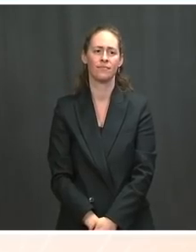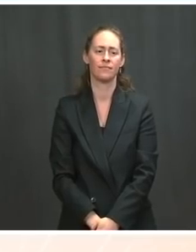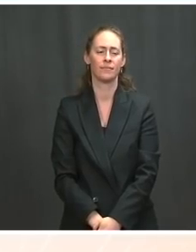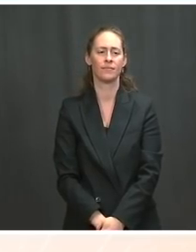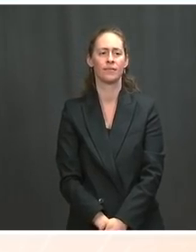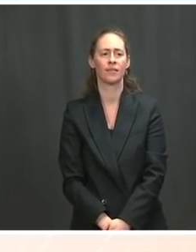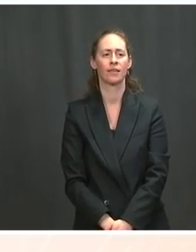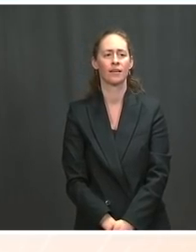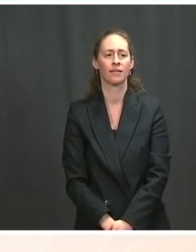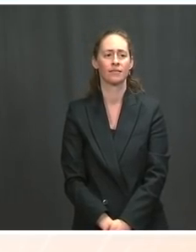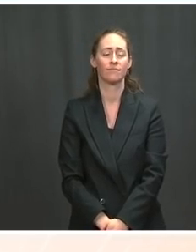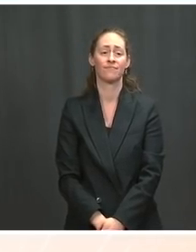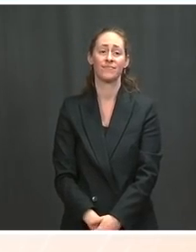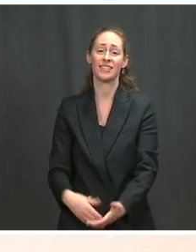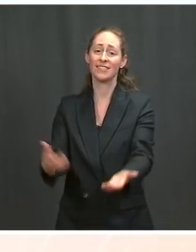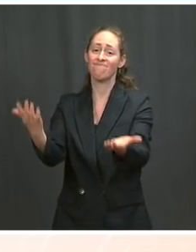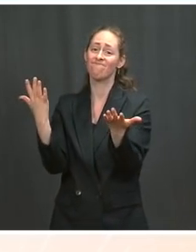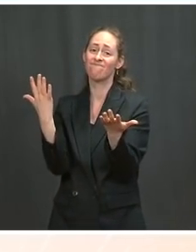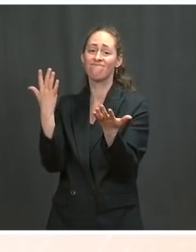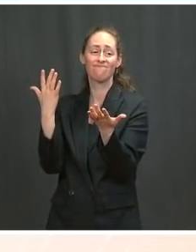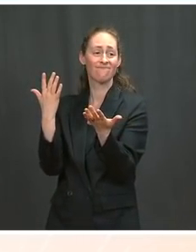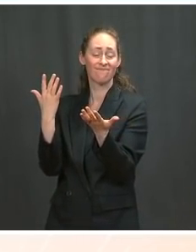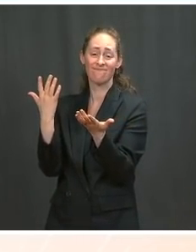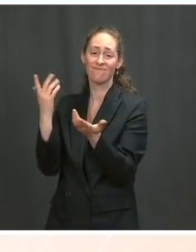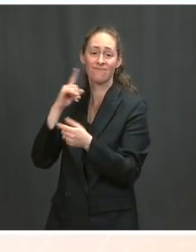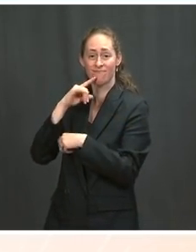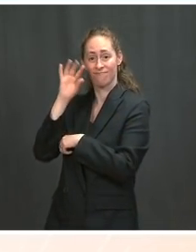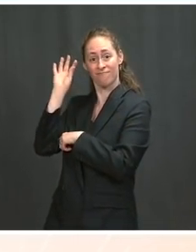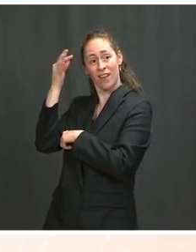the FBI, that it is not in the interests of --